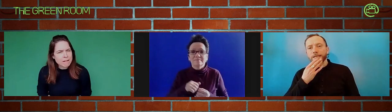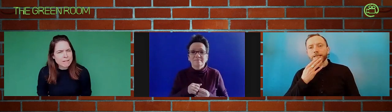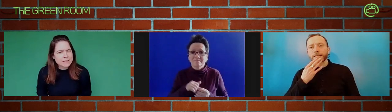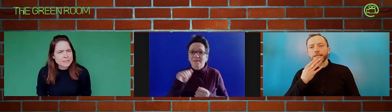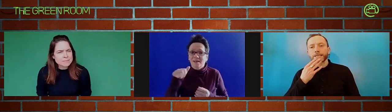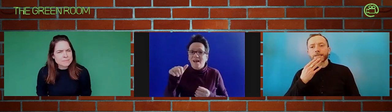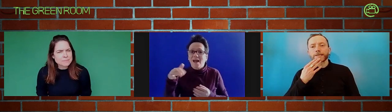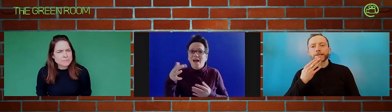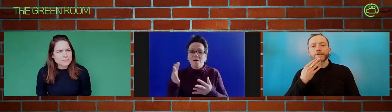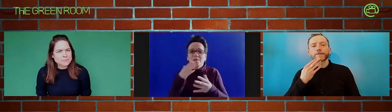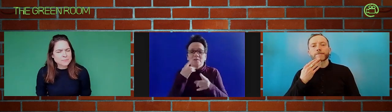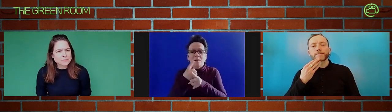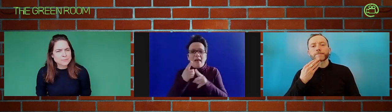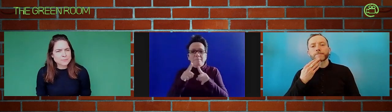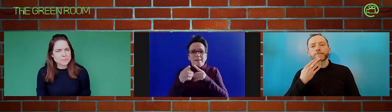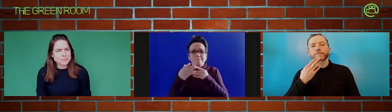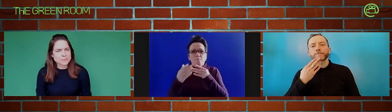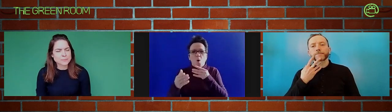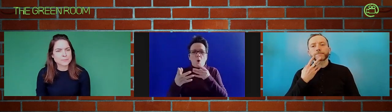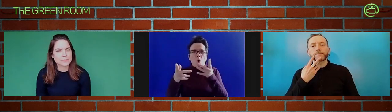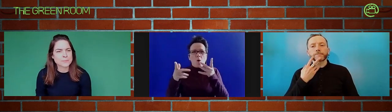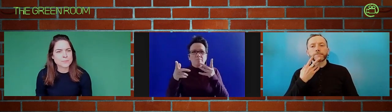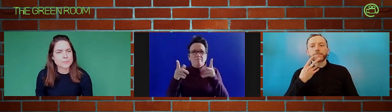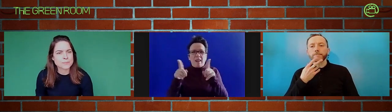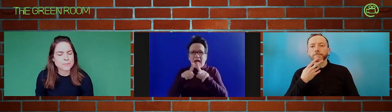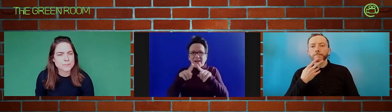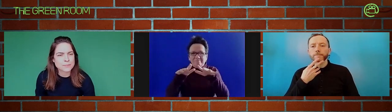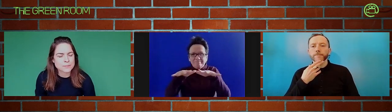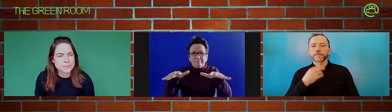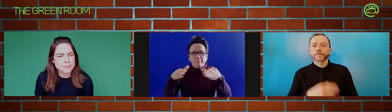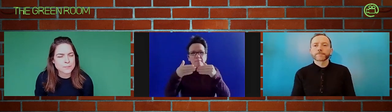a bigger awareness of, you know, deaf and disability and